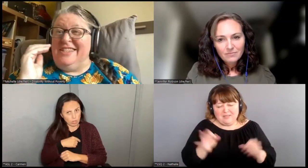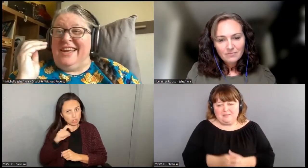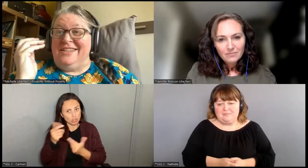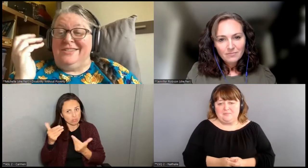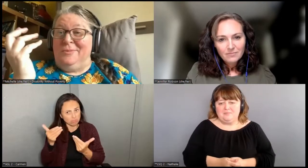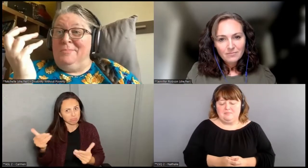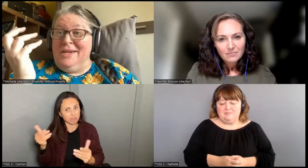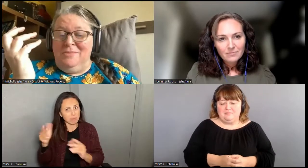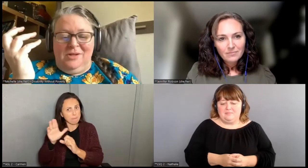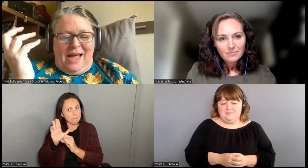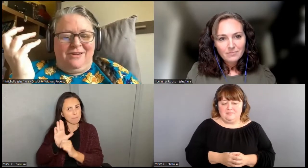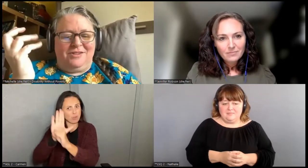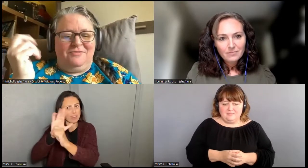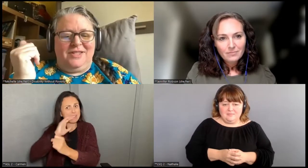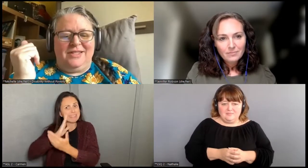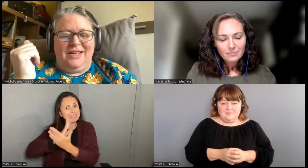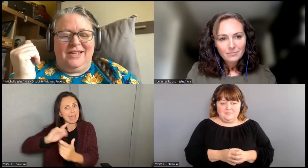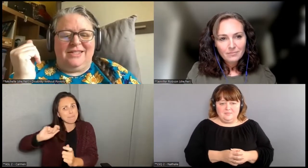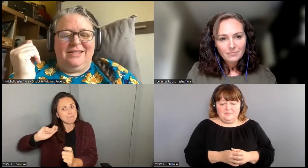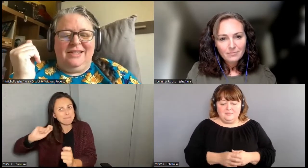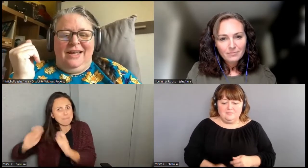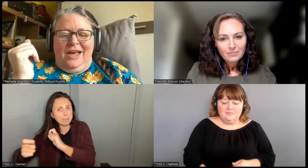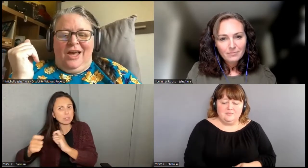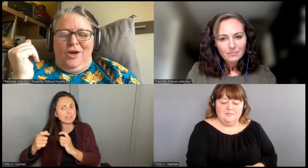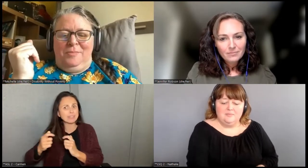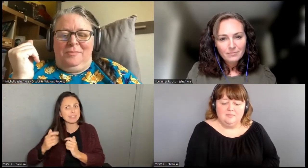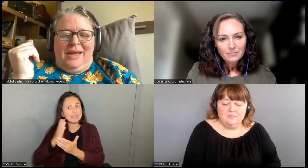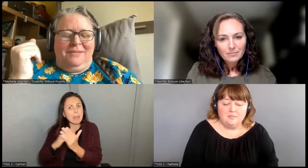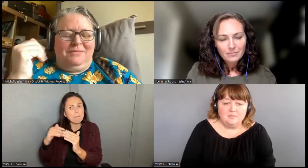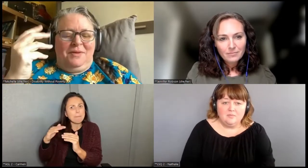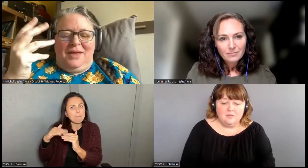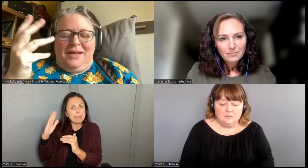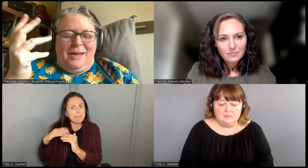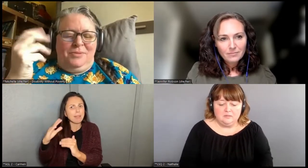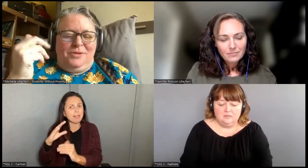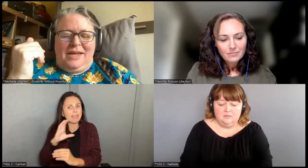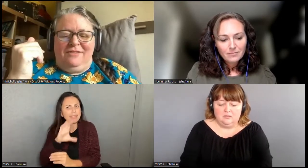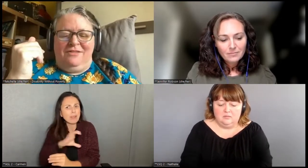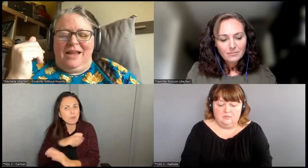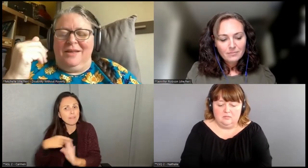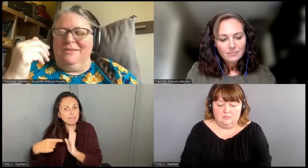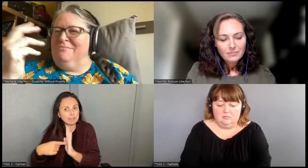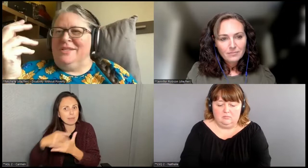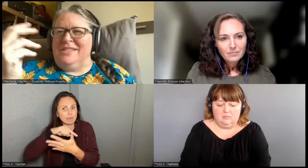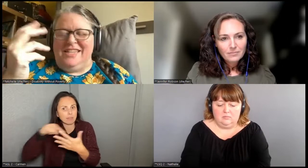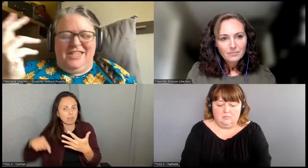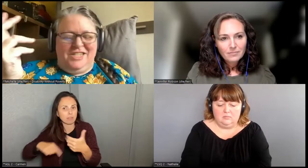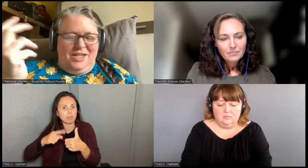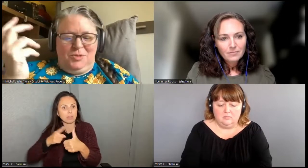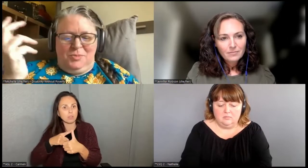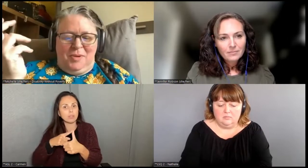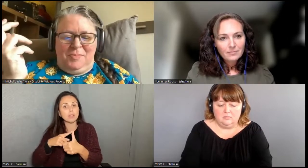TO GET SOME MINIMAL CHARACTERISTICS, LIKE THE EXAMPLES HERE ARE PERCENTAGE ELIGIBLE